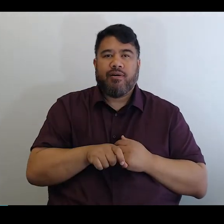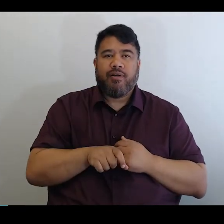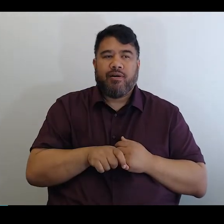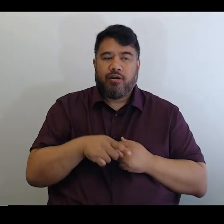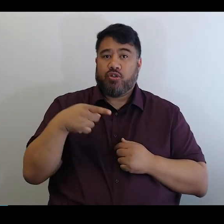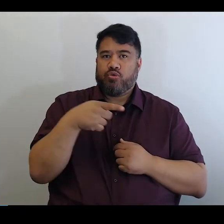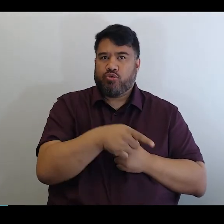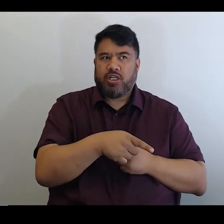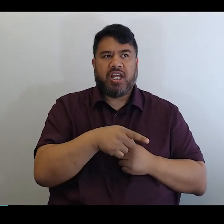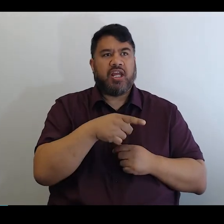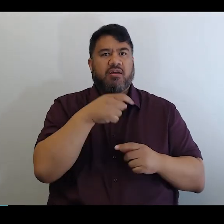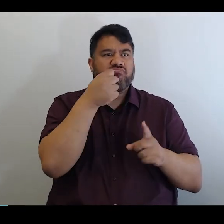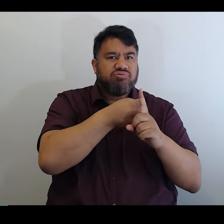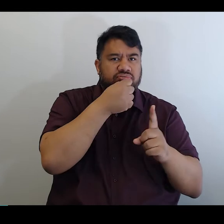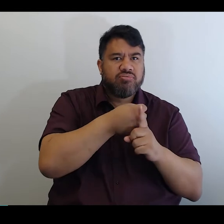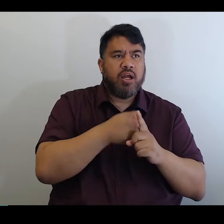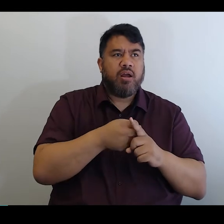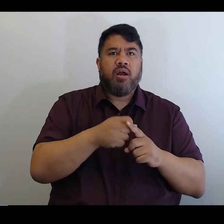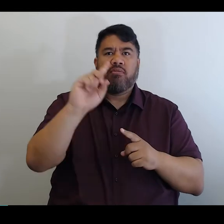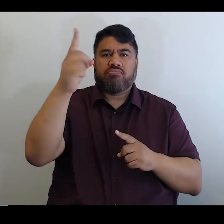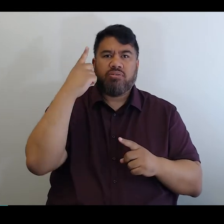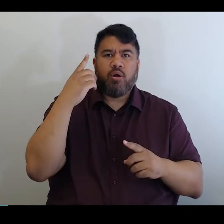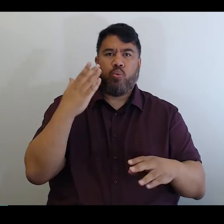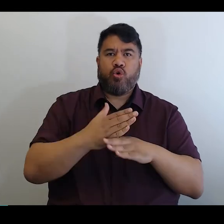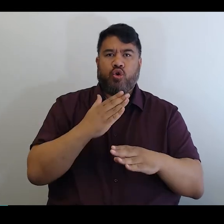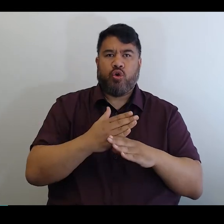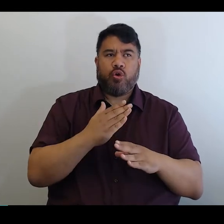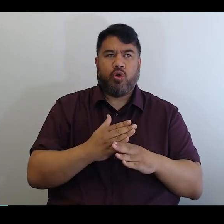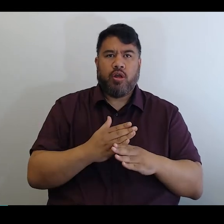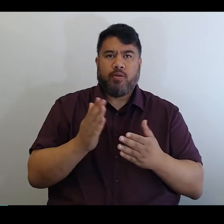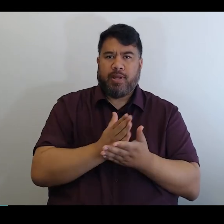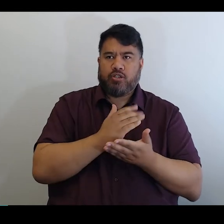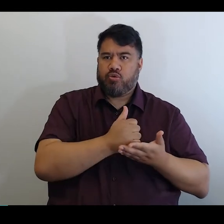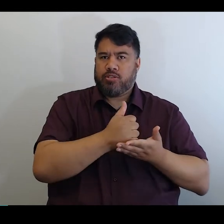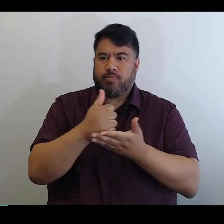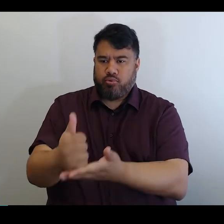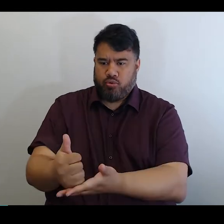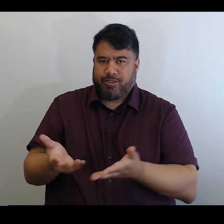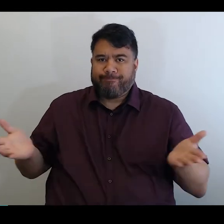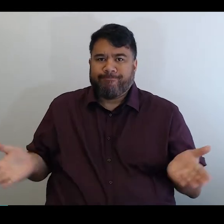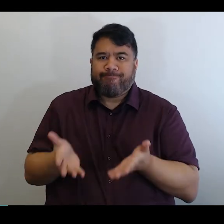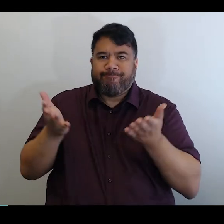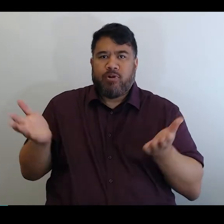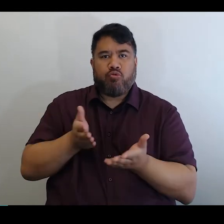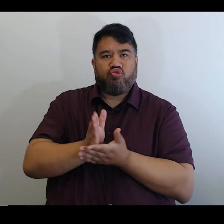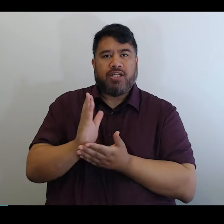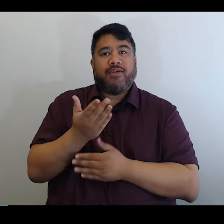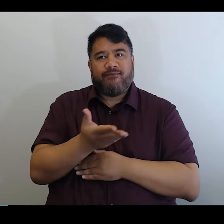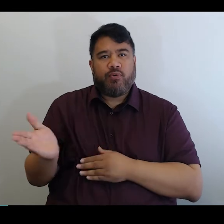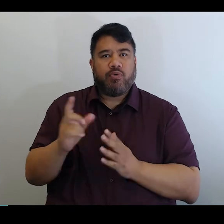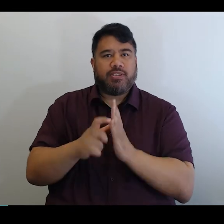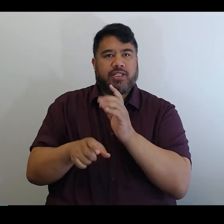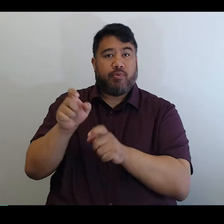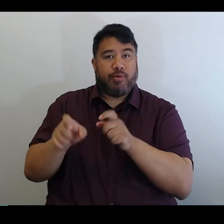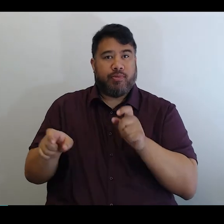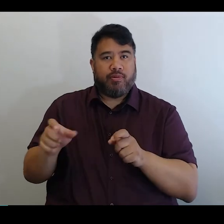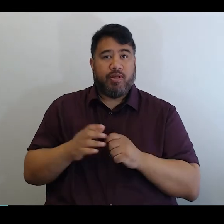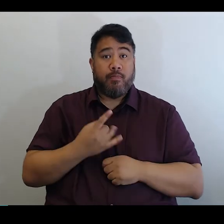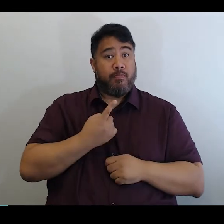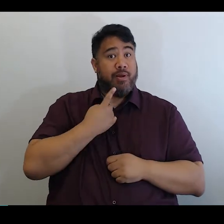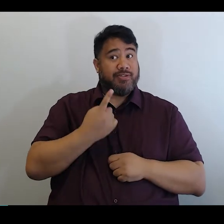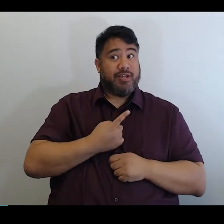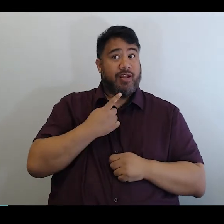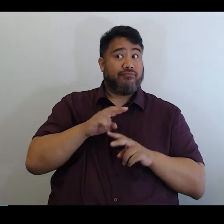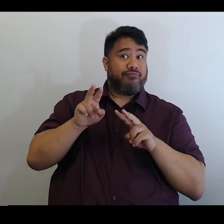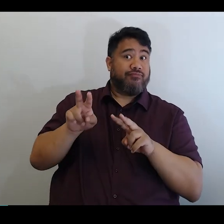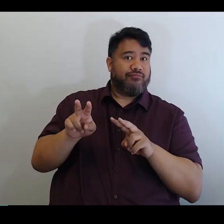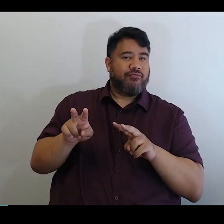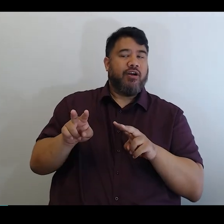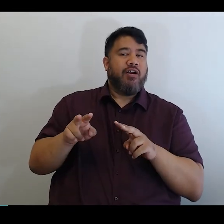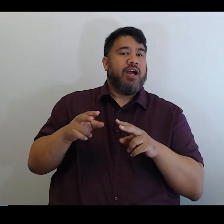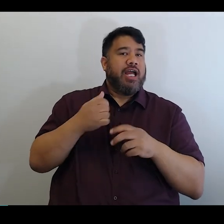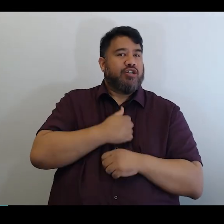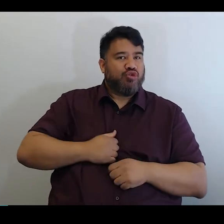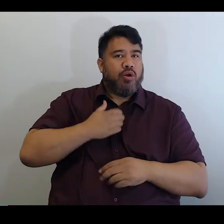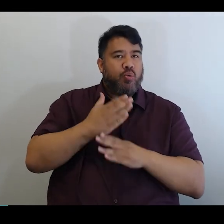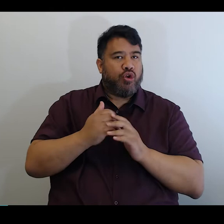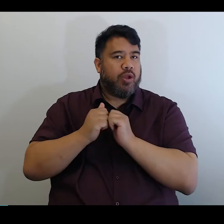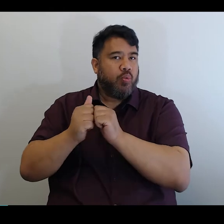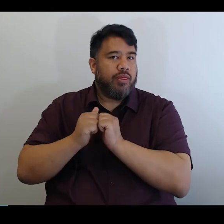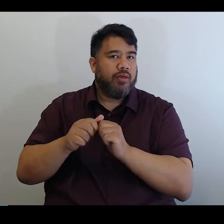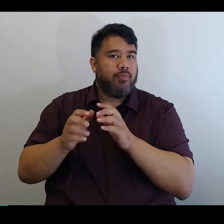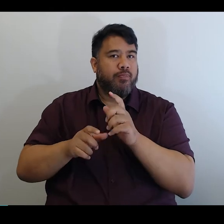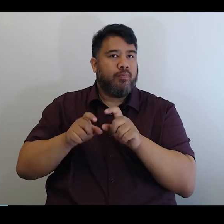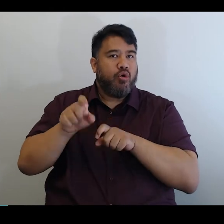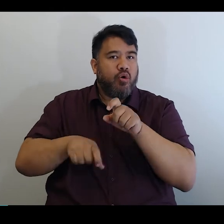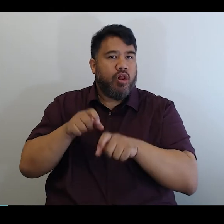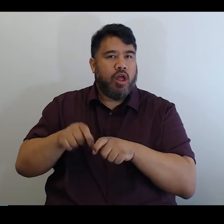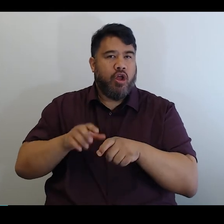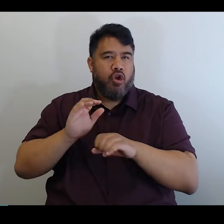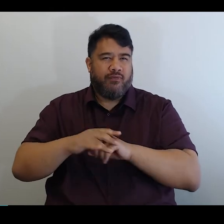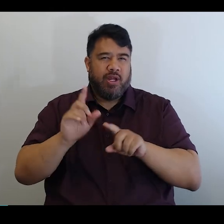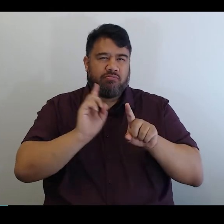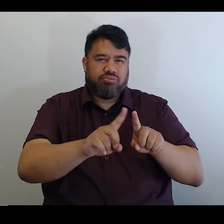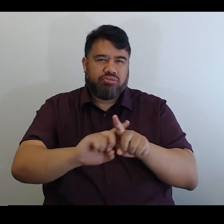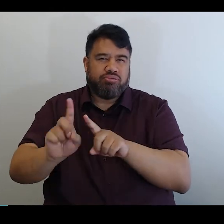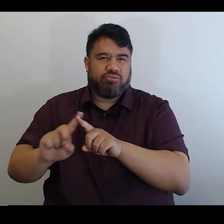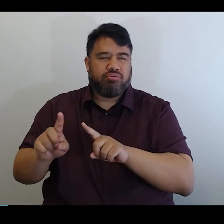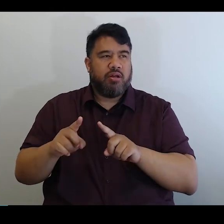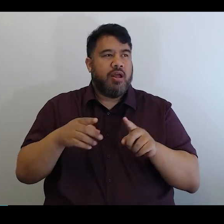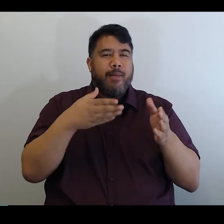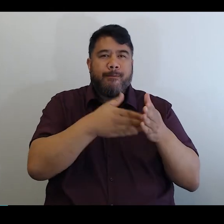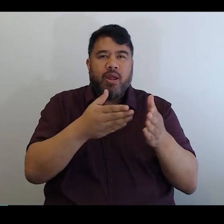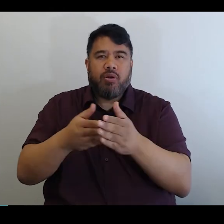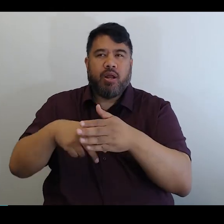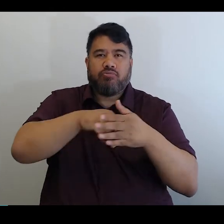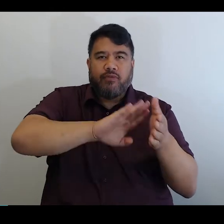work to support our rights as disabled people and those rights being upheld. Like many of you, I've appreciated the opportunity to support and work with Paula on many of the issues and barriers we face as disabled people.